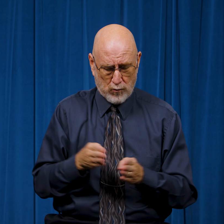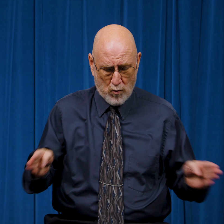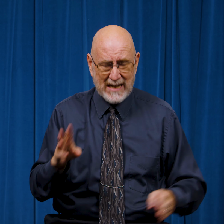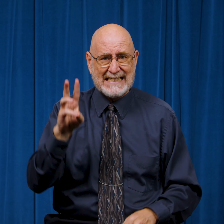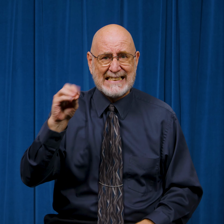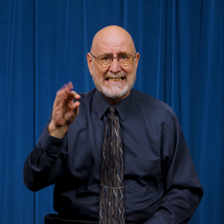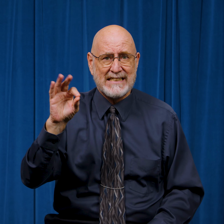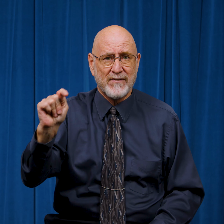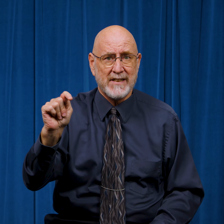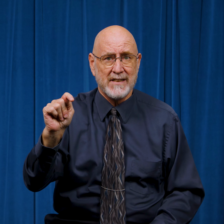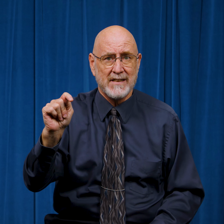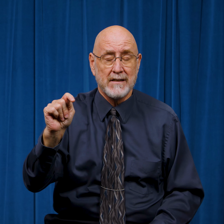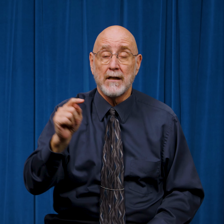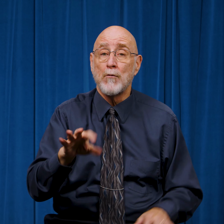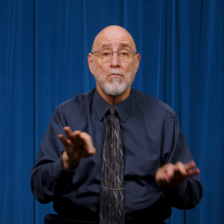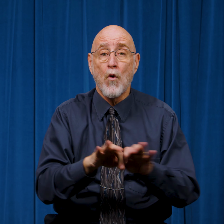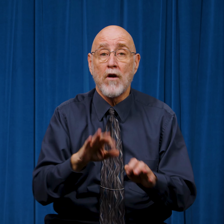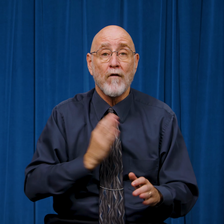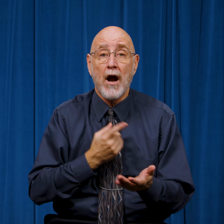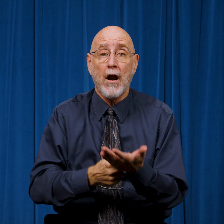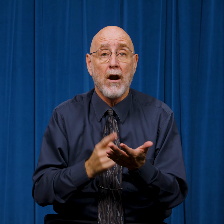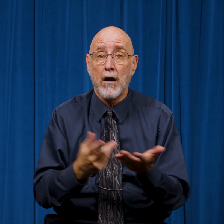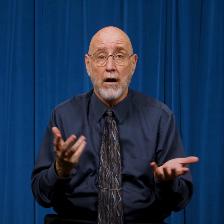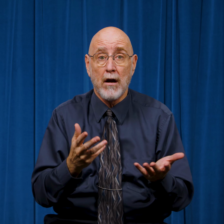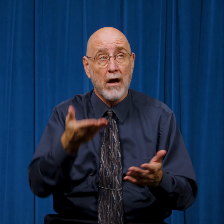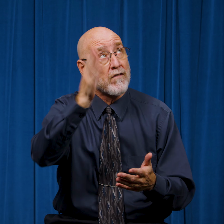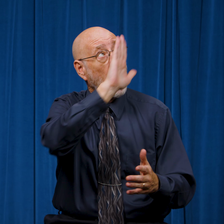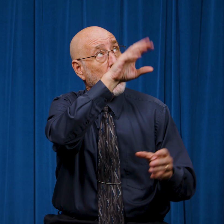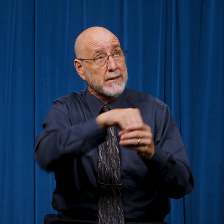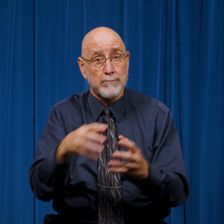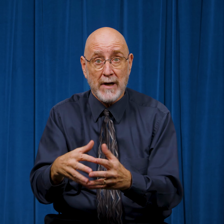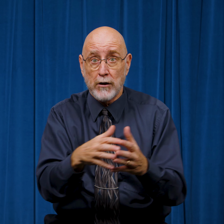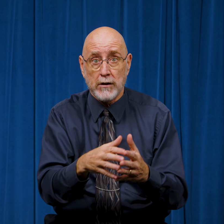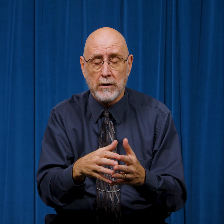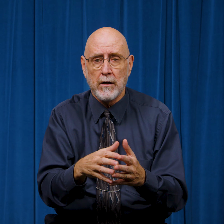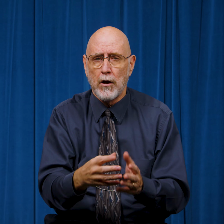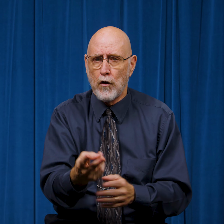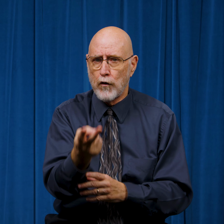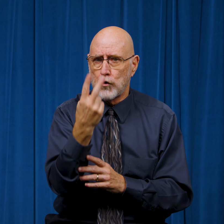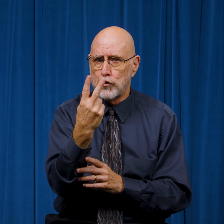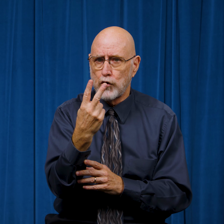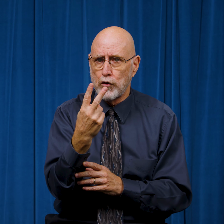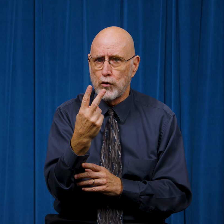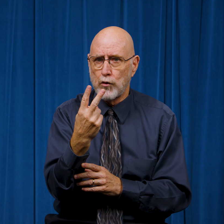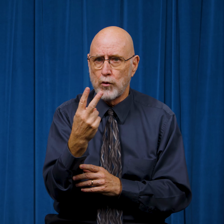But of significance to our consideration of God in America are the two side chambers,